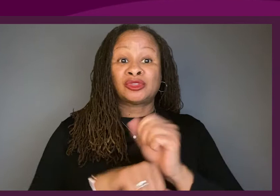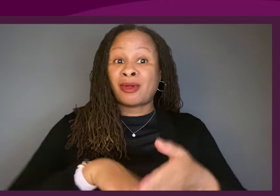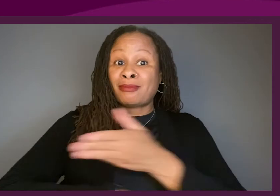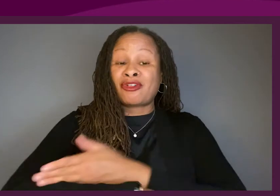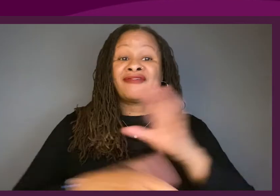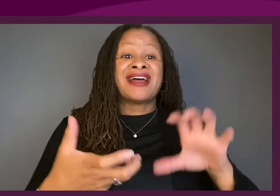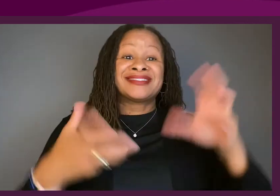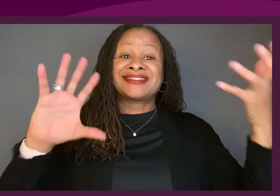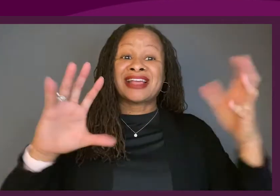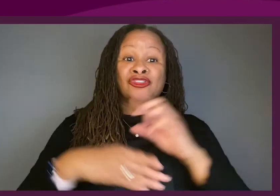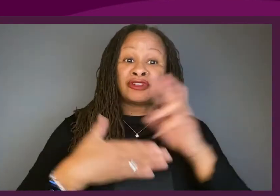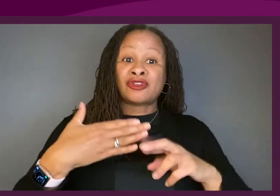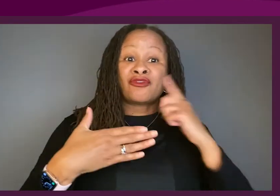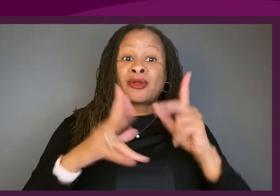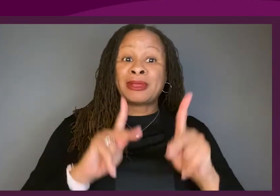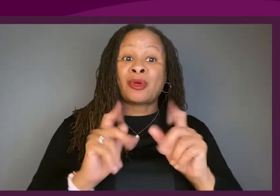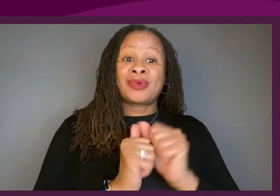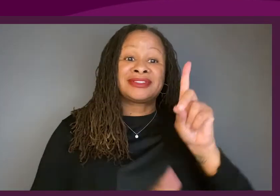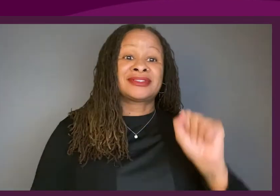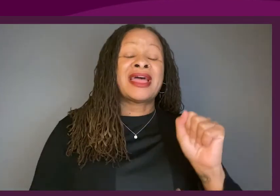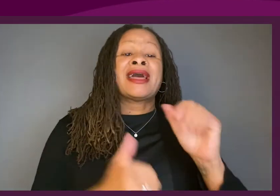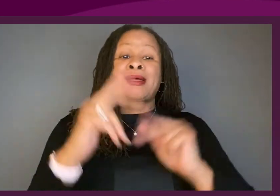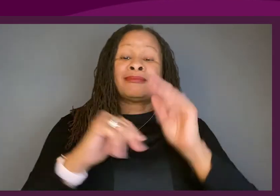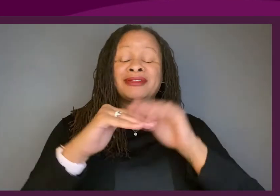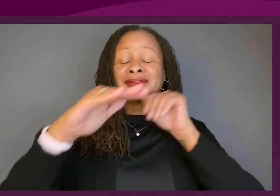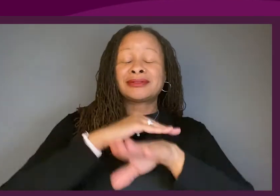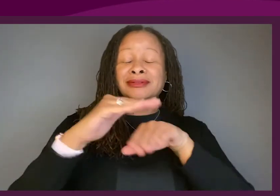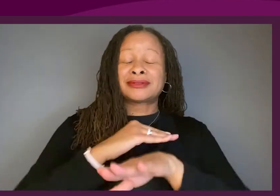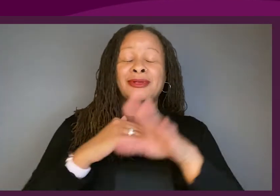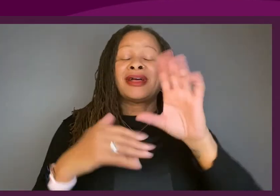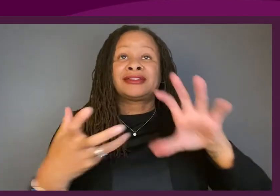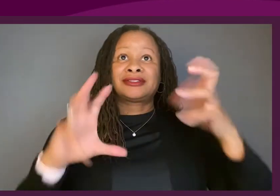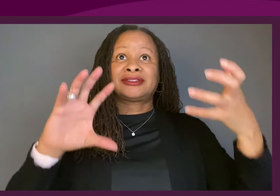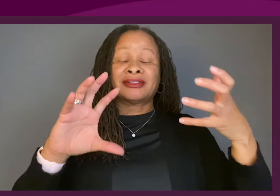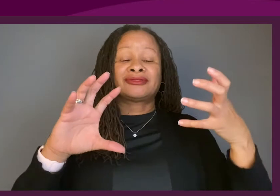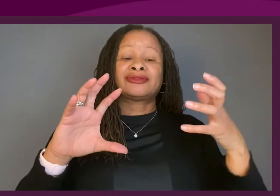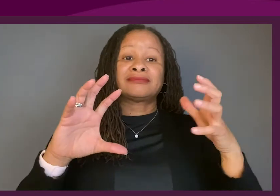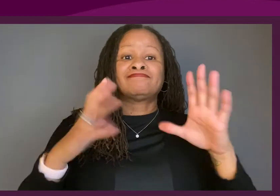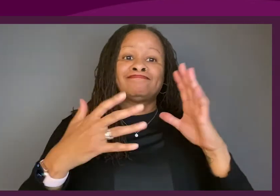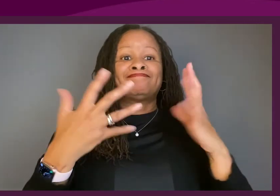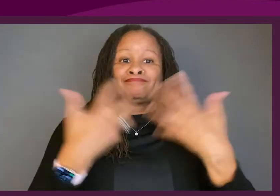disaster outcomes for people disabilities and build assessable disaster-resilient communities.